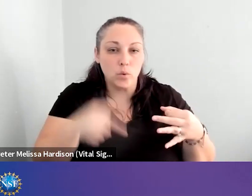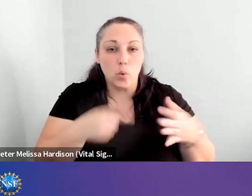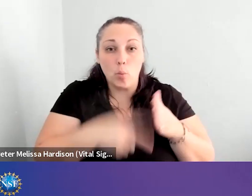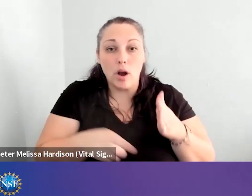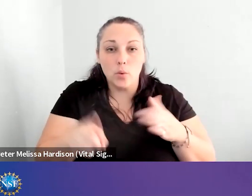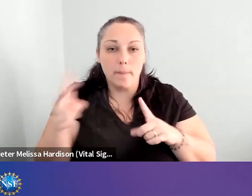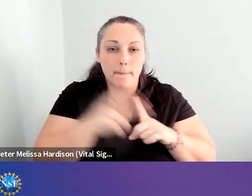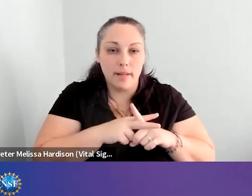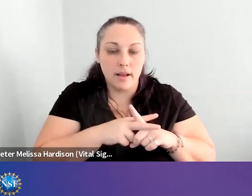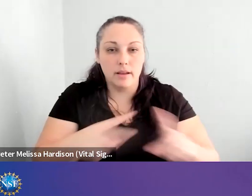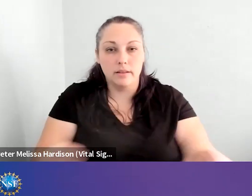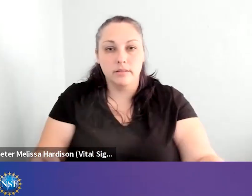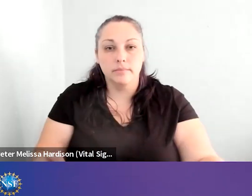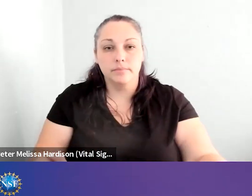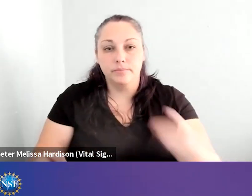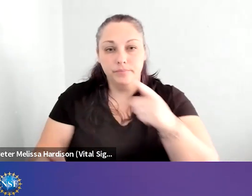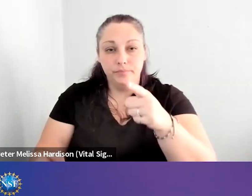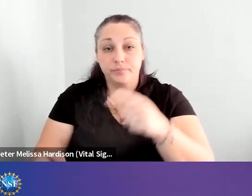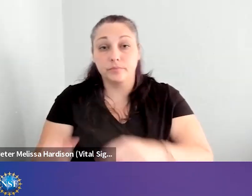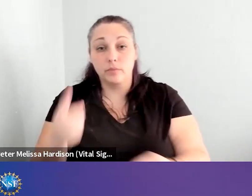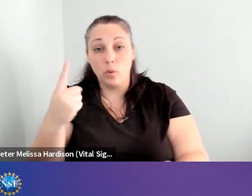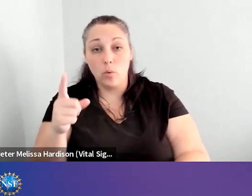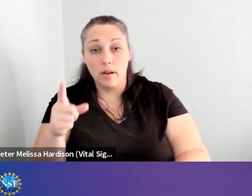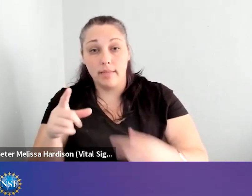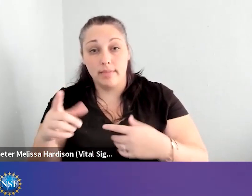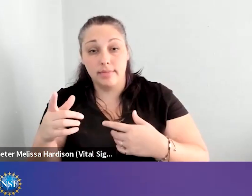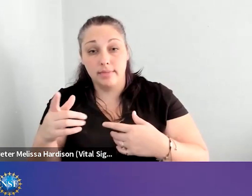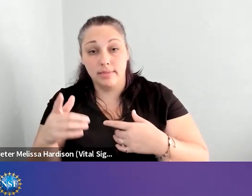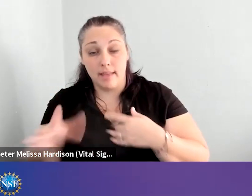Bonnie Green: The other thing that I would add to that is that it's important to recognize